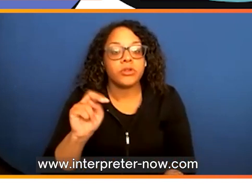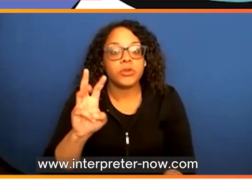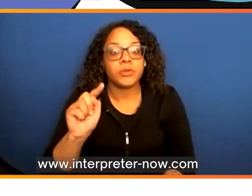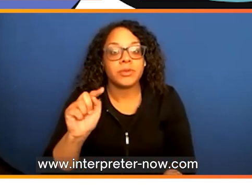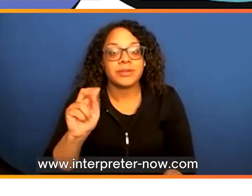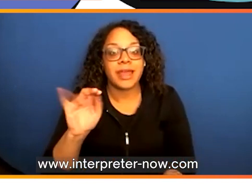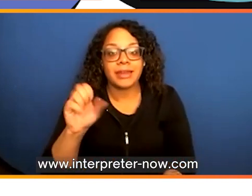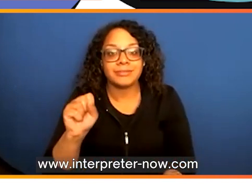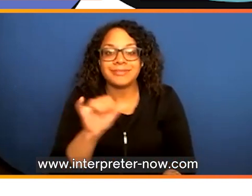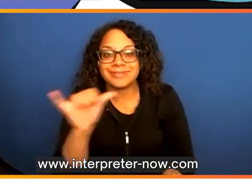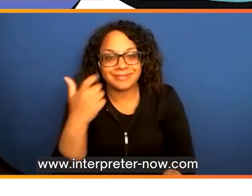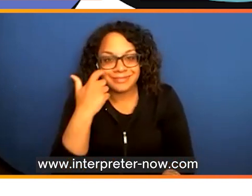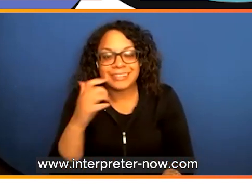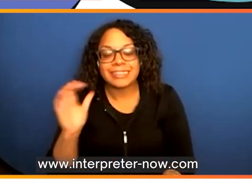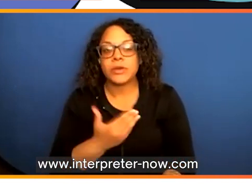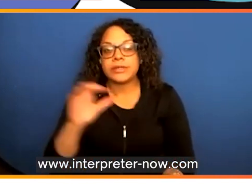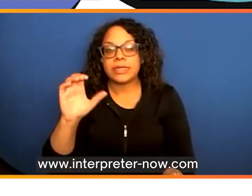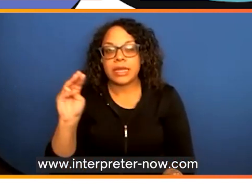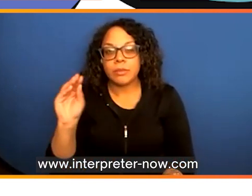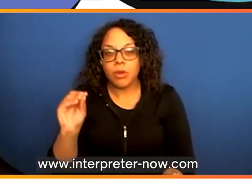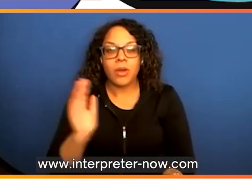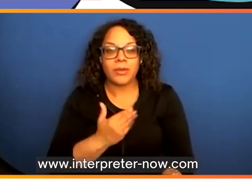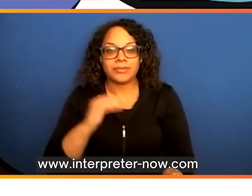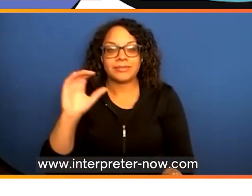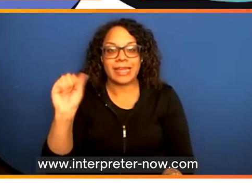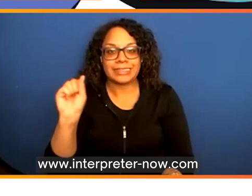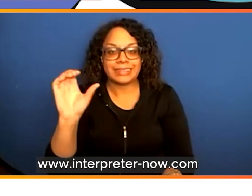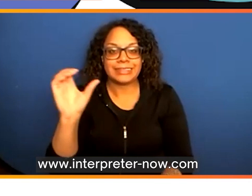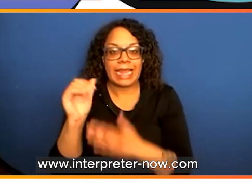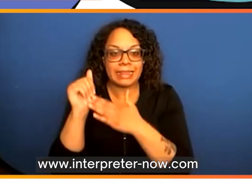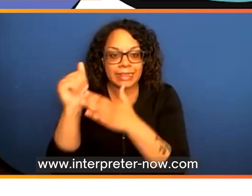woman in the organization speak about their successes and failures and tribulations. Because